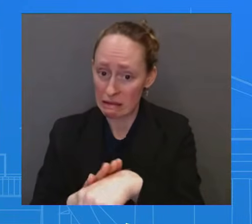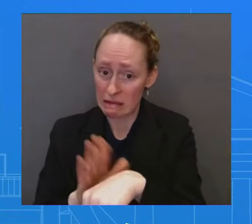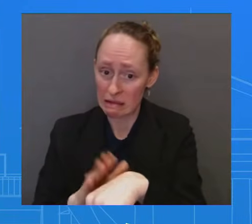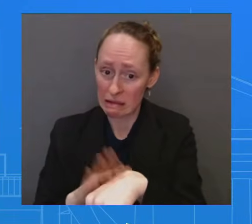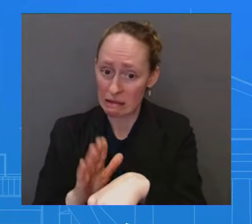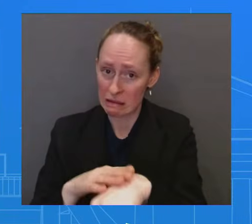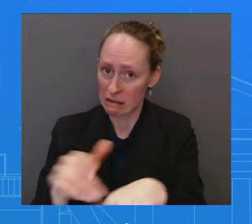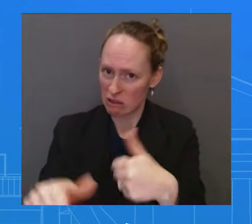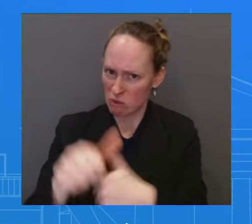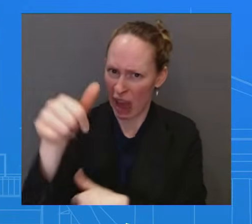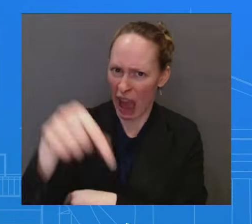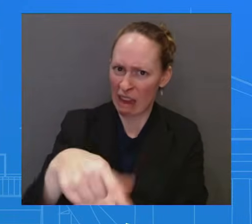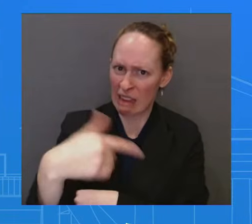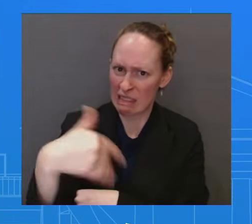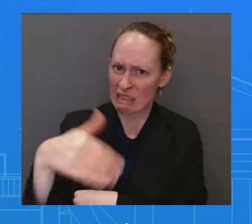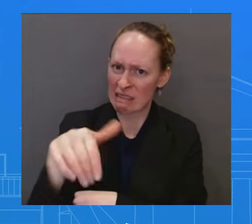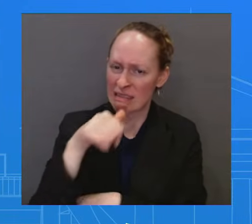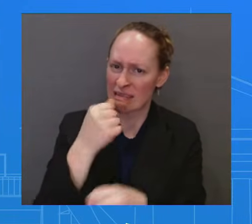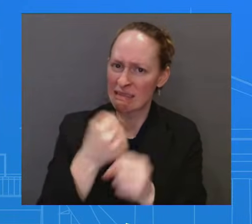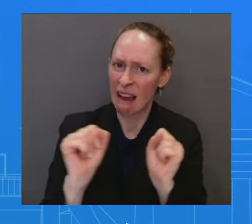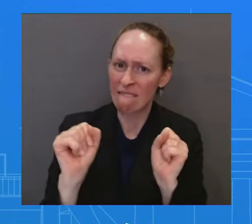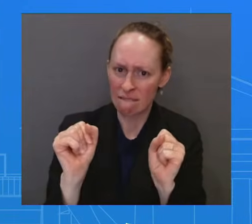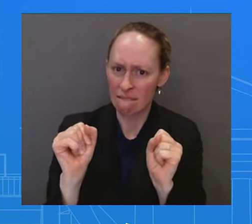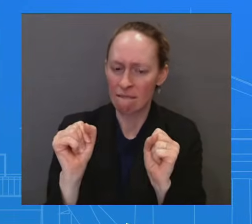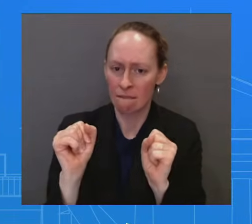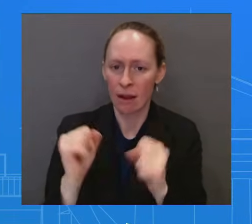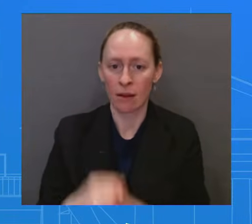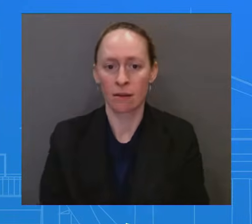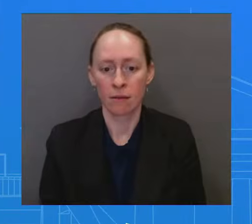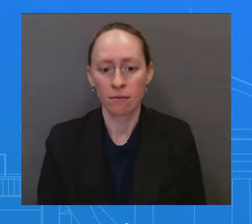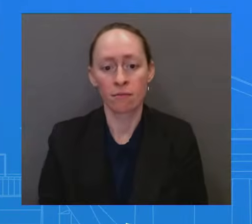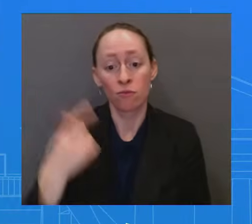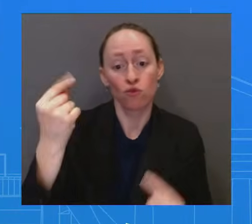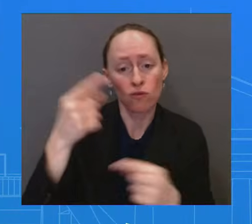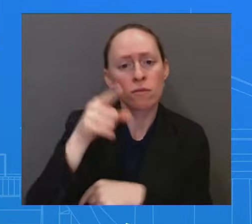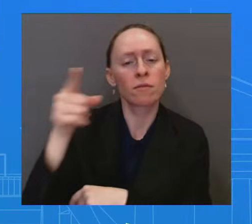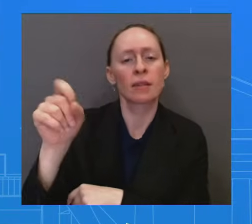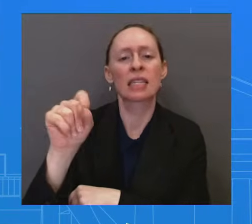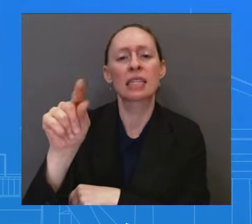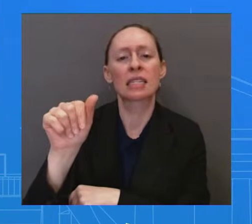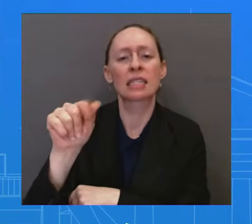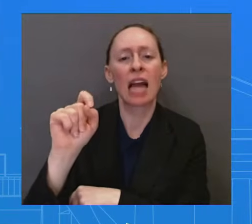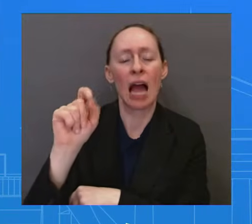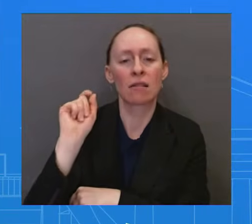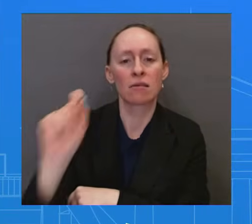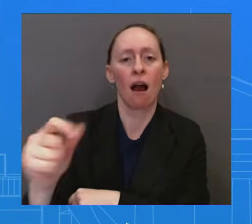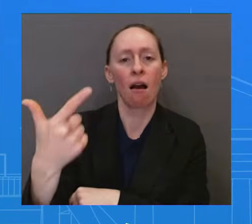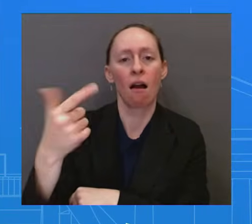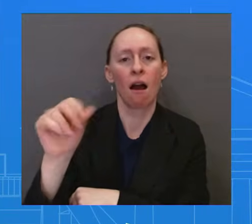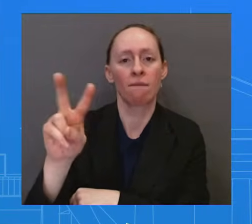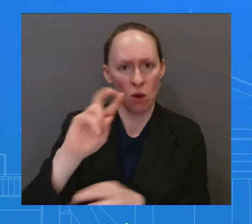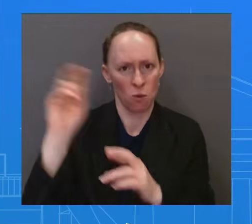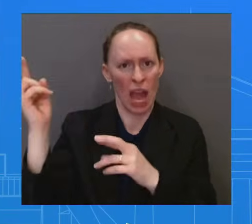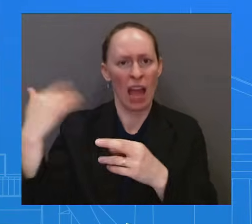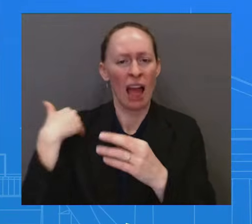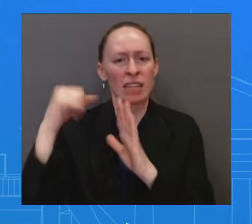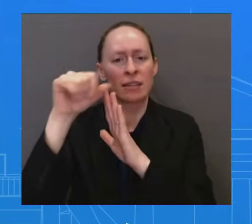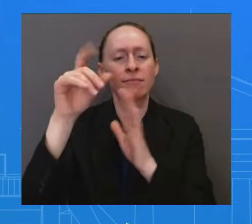It's all right there. We can't guarantee that -- that if you go against our advice and warnings, that -- that something might happen to you.